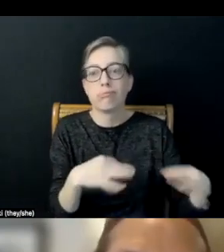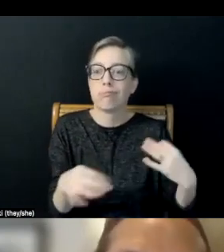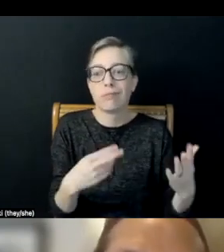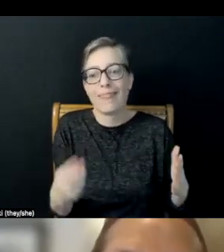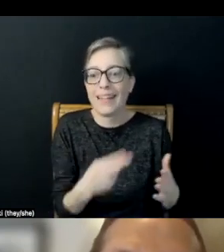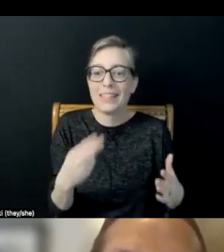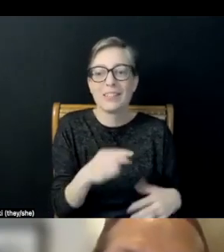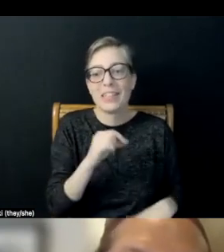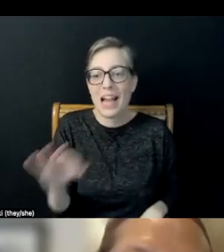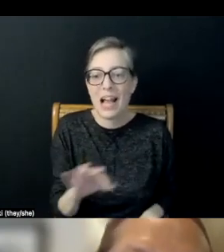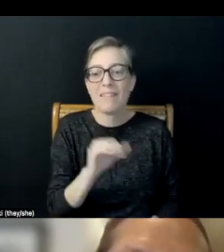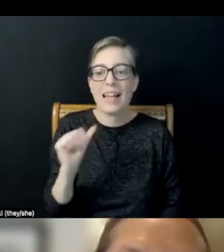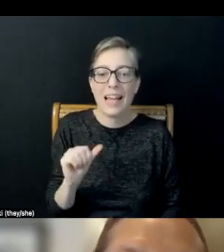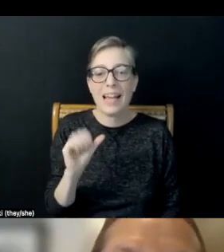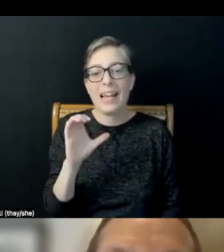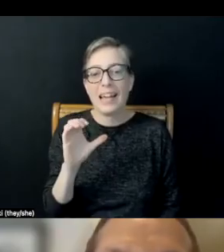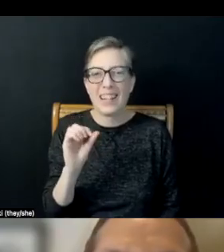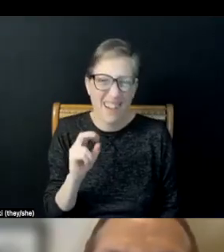for there to be accommodations in our society.